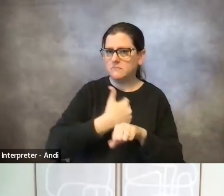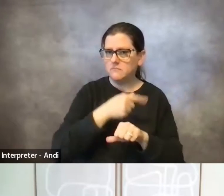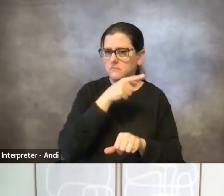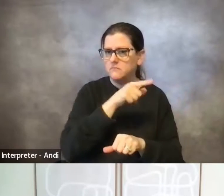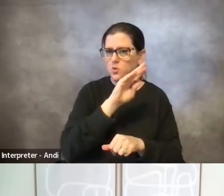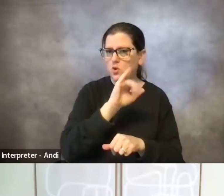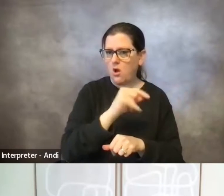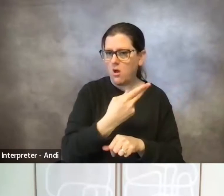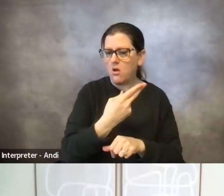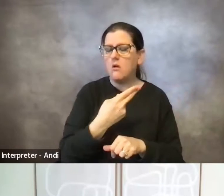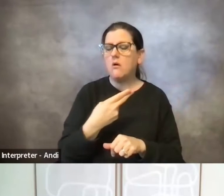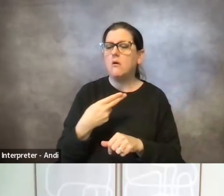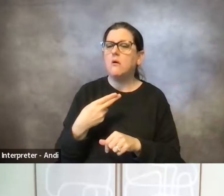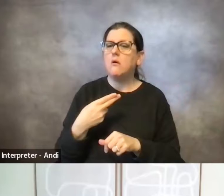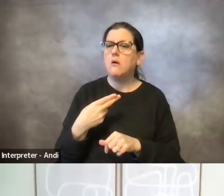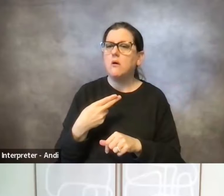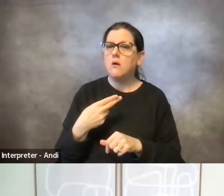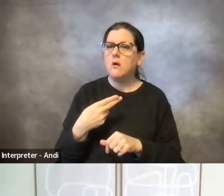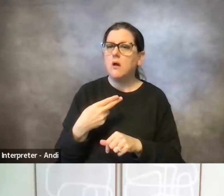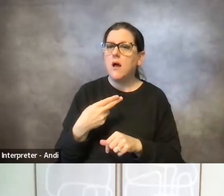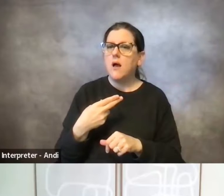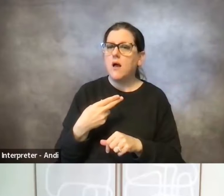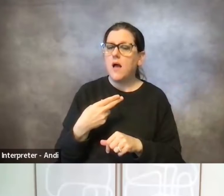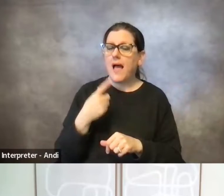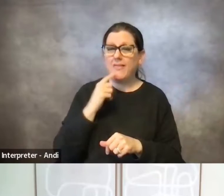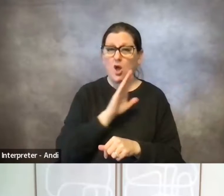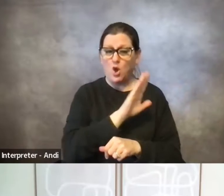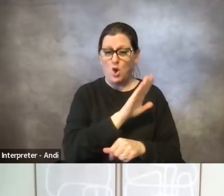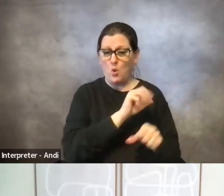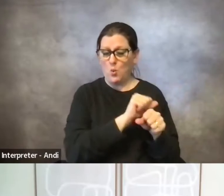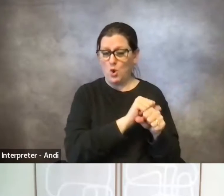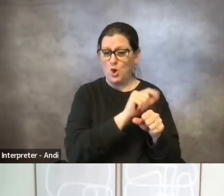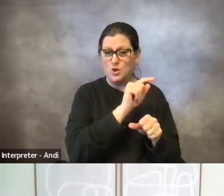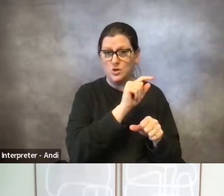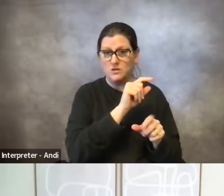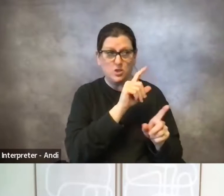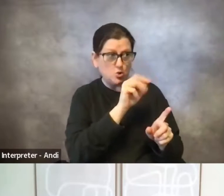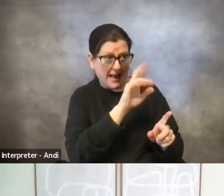think that the what Traci's work is and Traci feel free to jump in if you if you want to expand